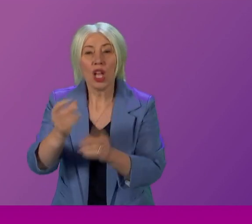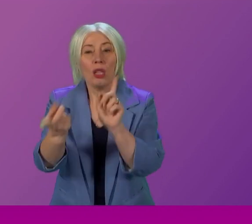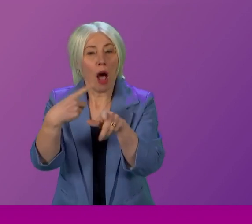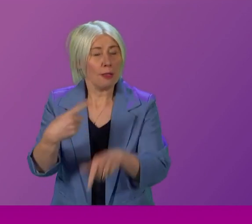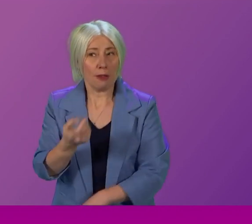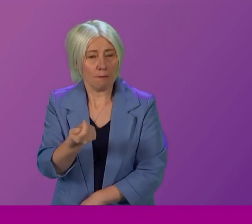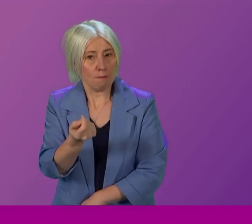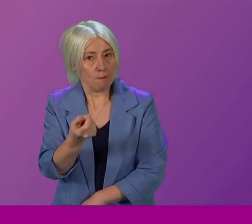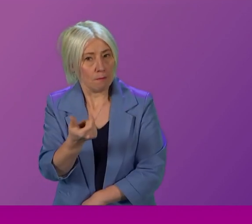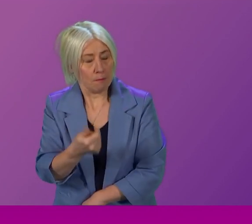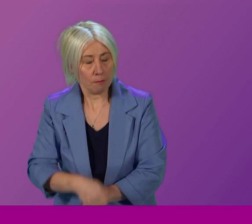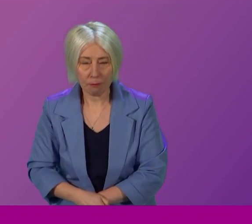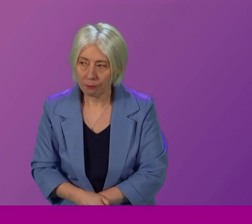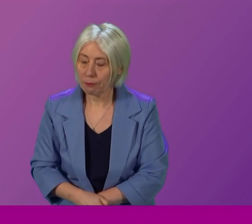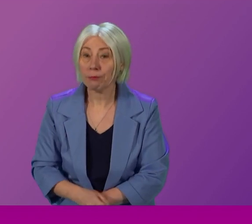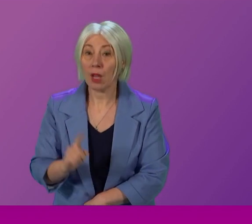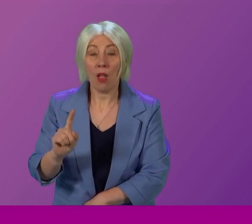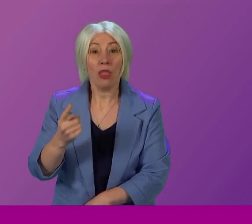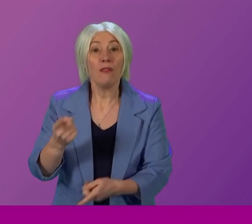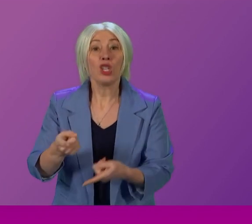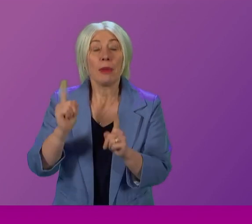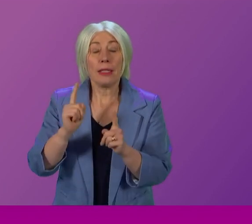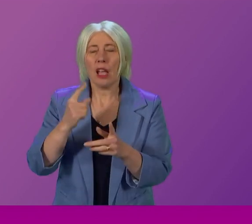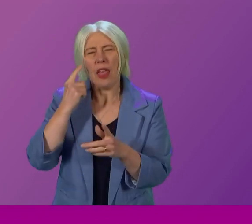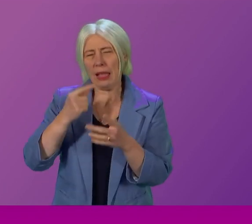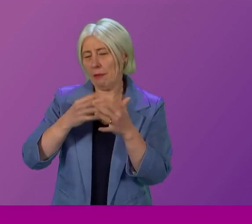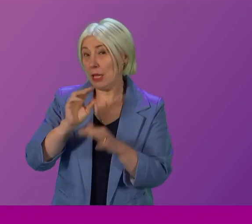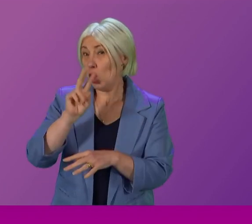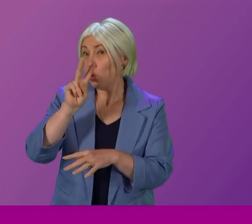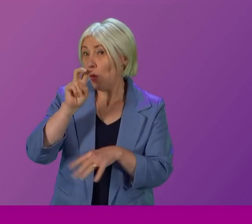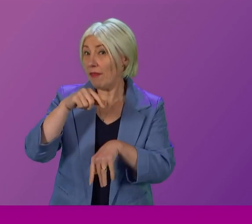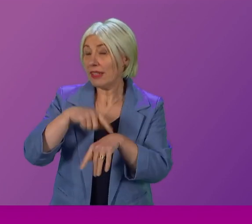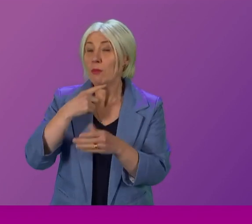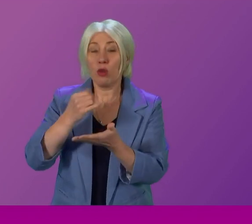At the last count, the First Minister had refused 12 times to say whether